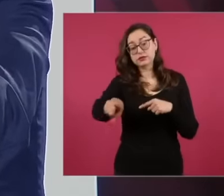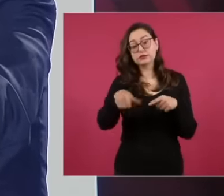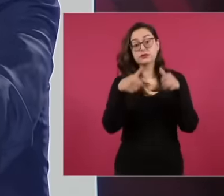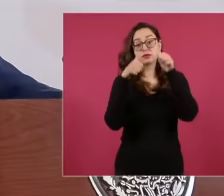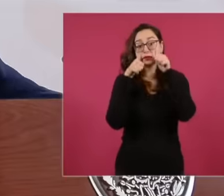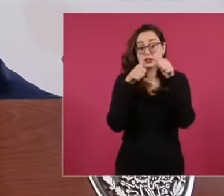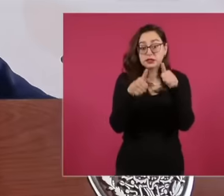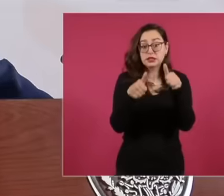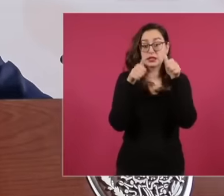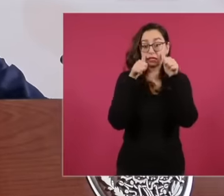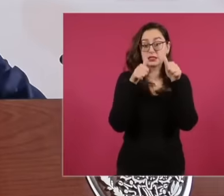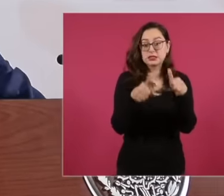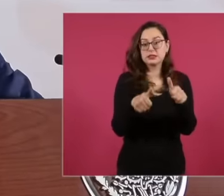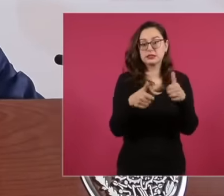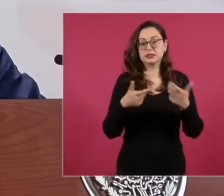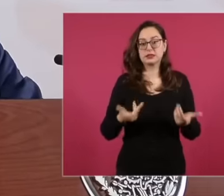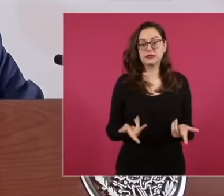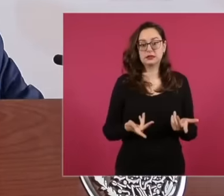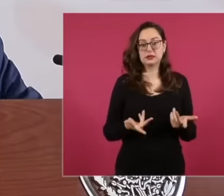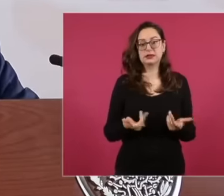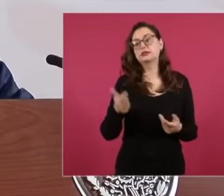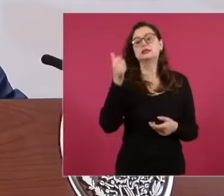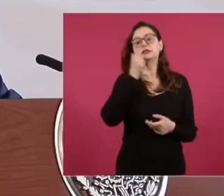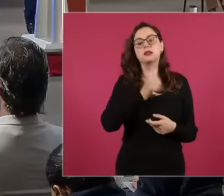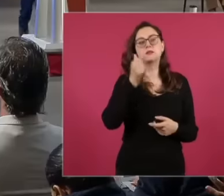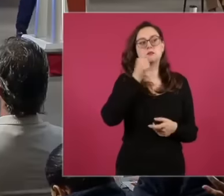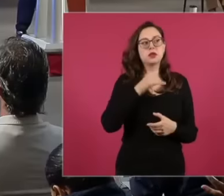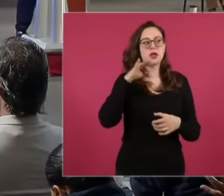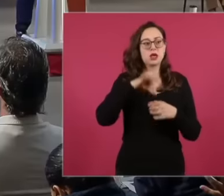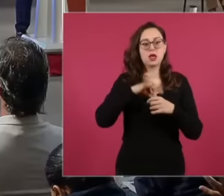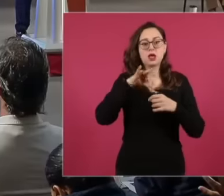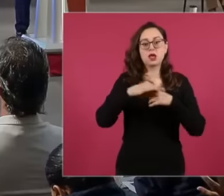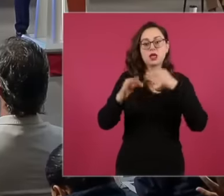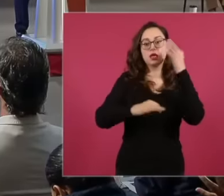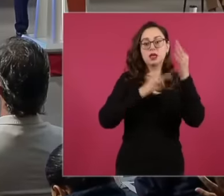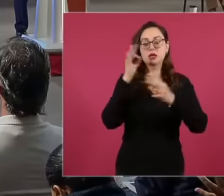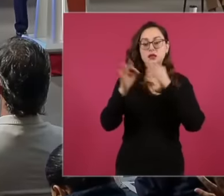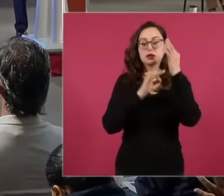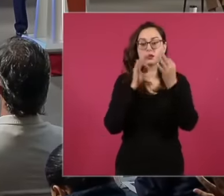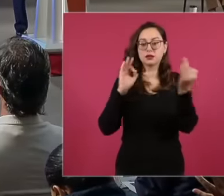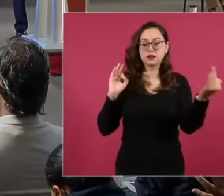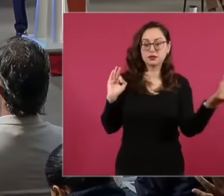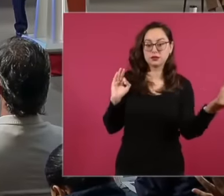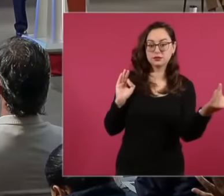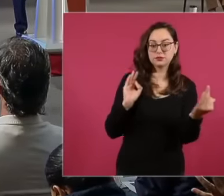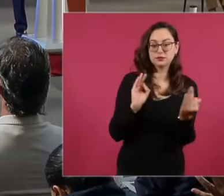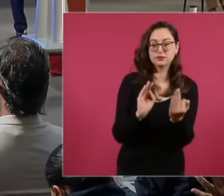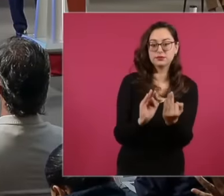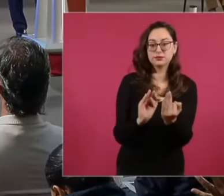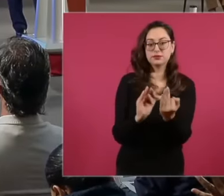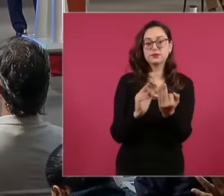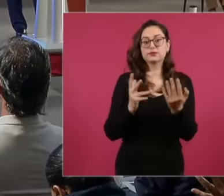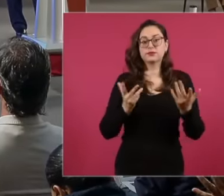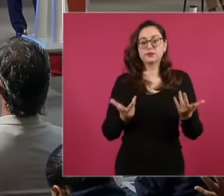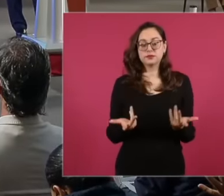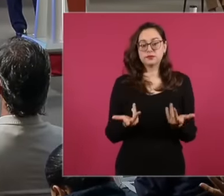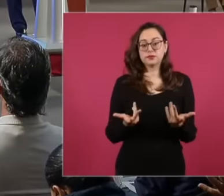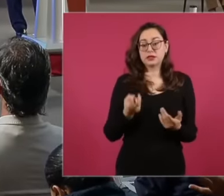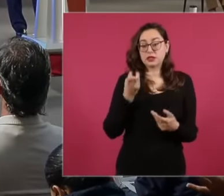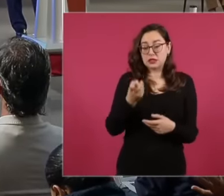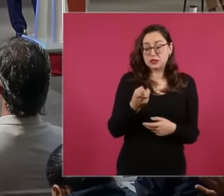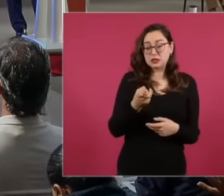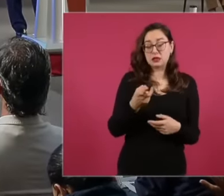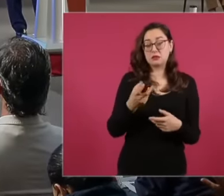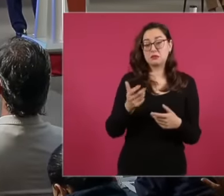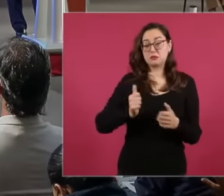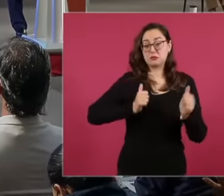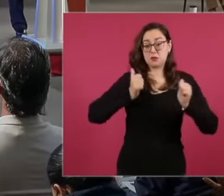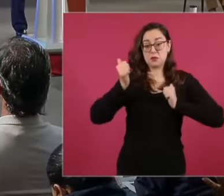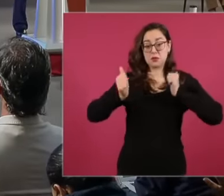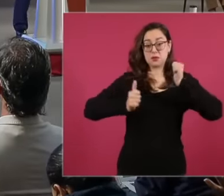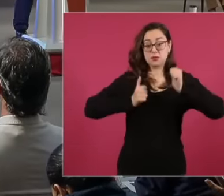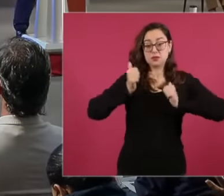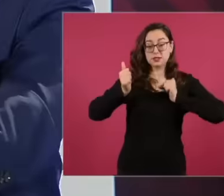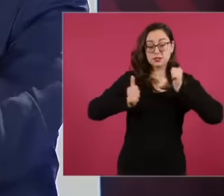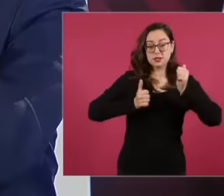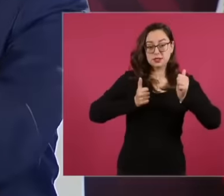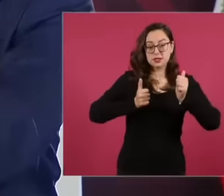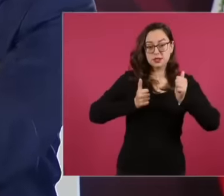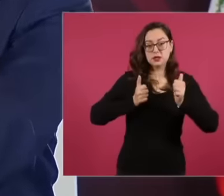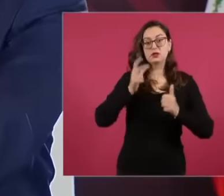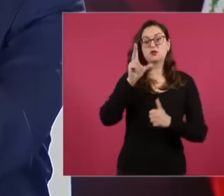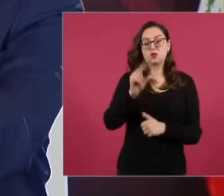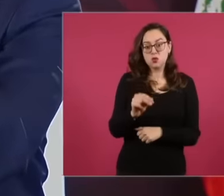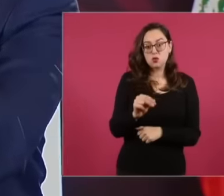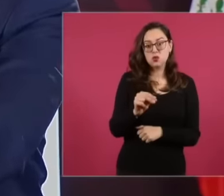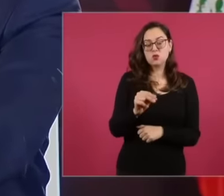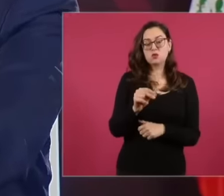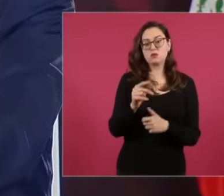that it is not just a campaign issue and much less that it is a campaign issue to blame